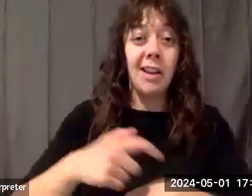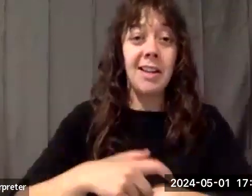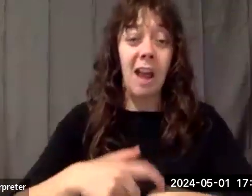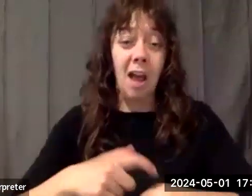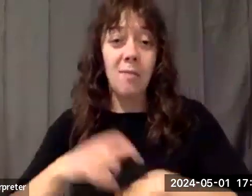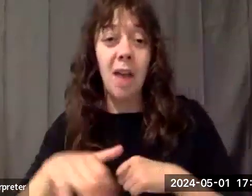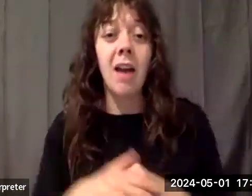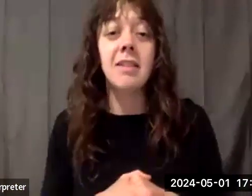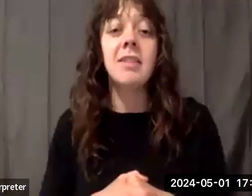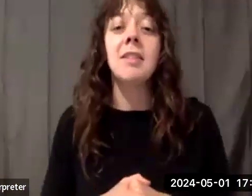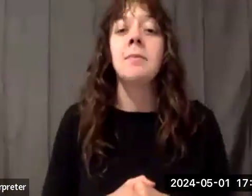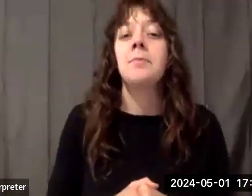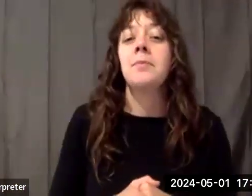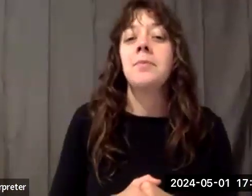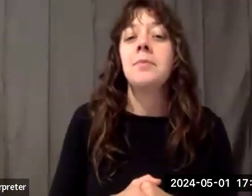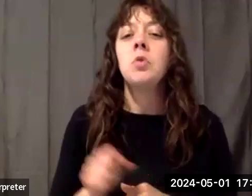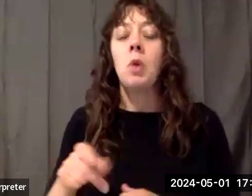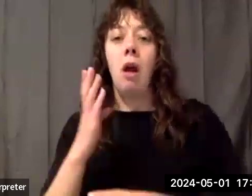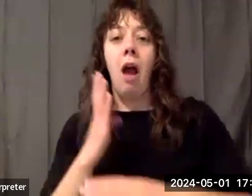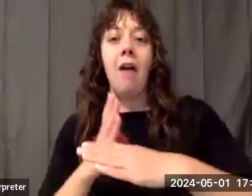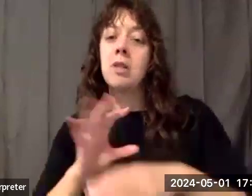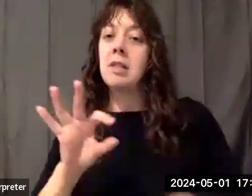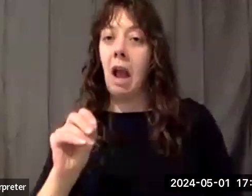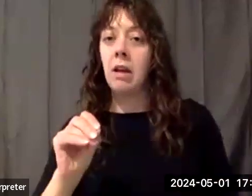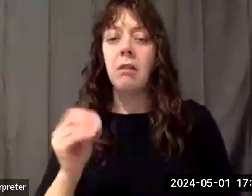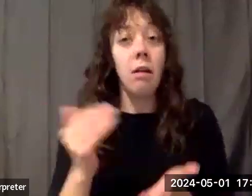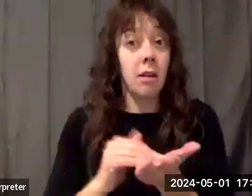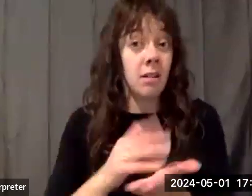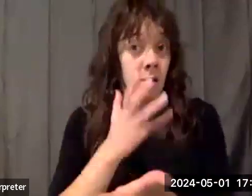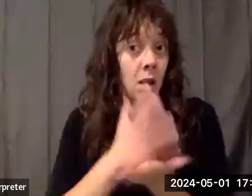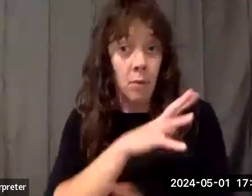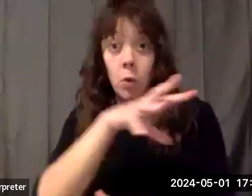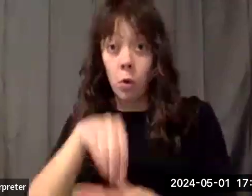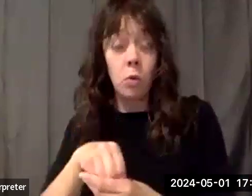of those may include non-routine that include this extensive board review while others may be